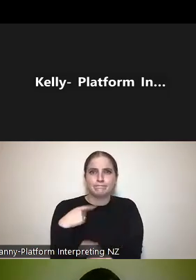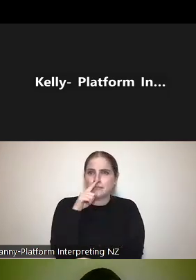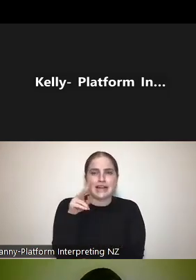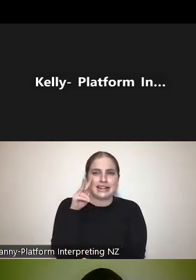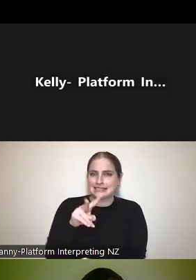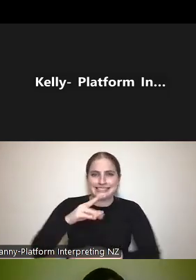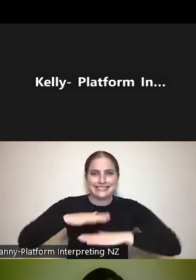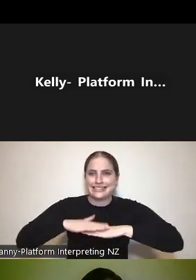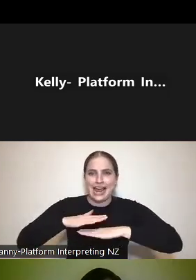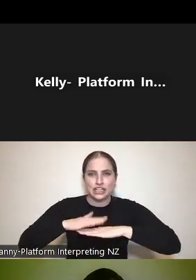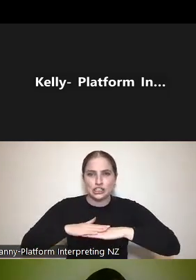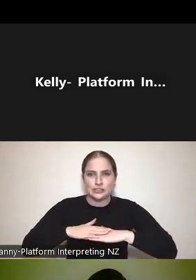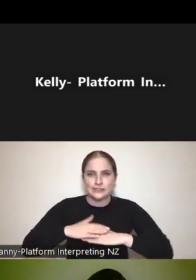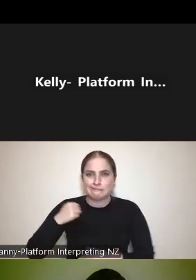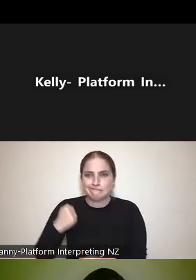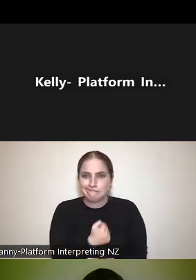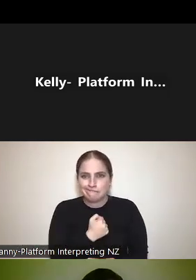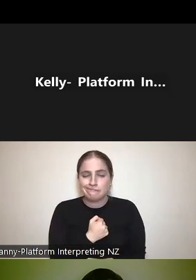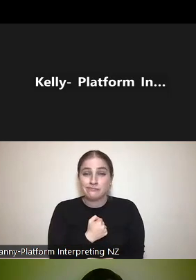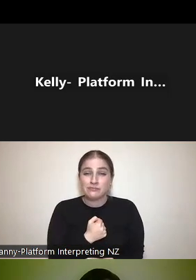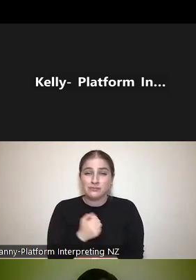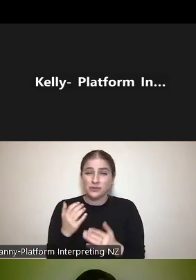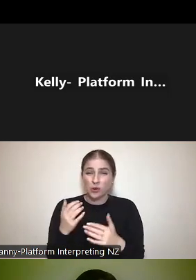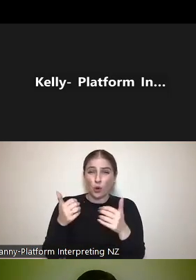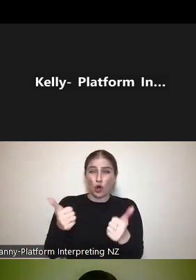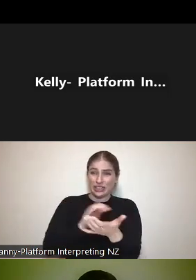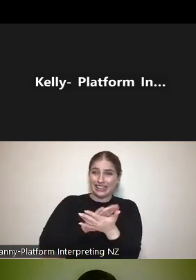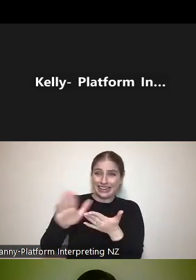So it's good just to be very clear and let people know what isn't accessible